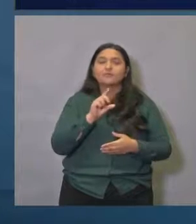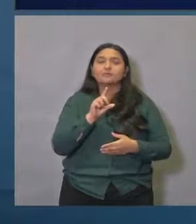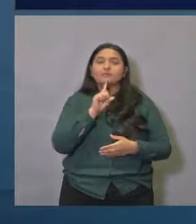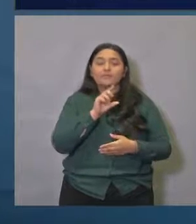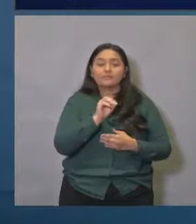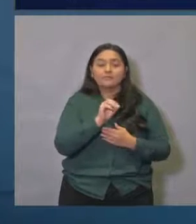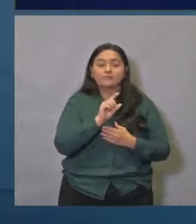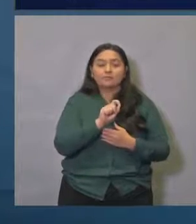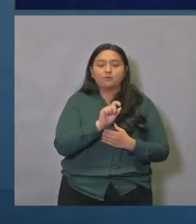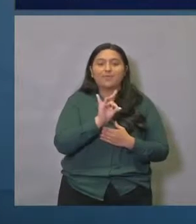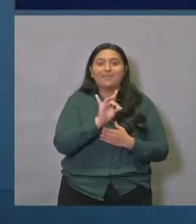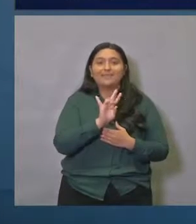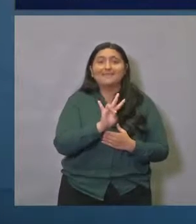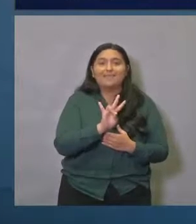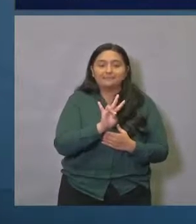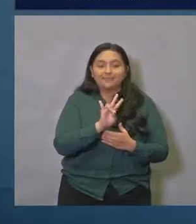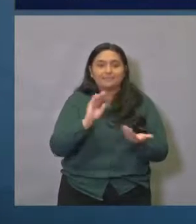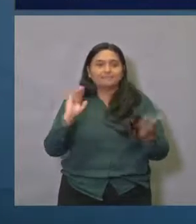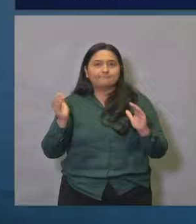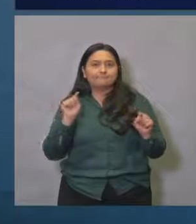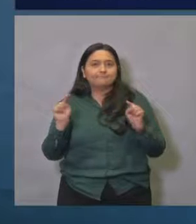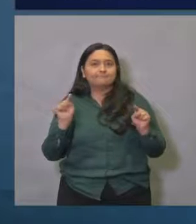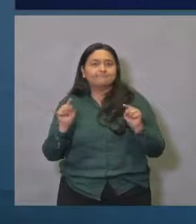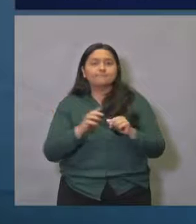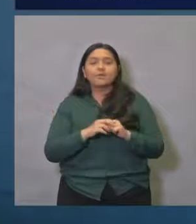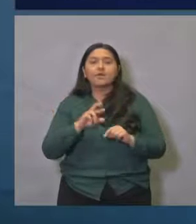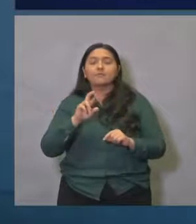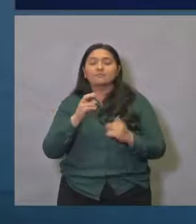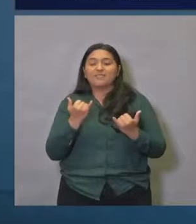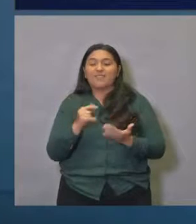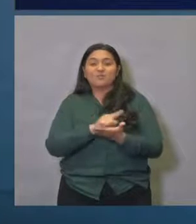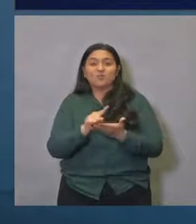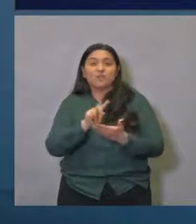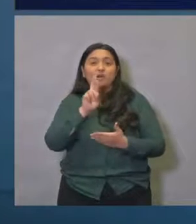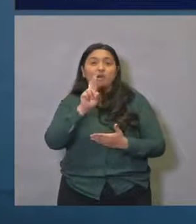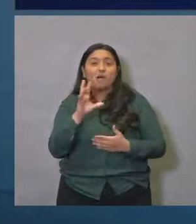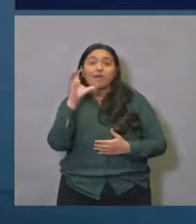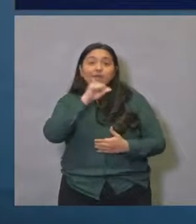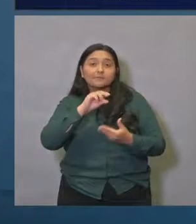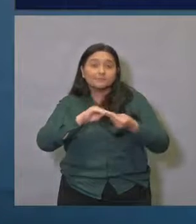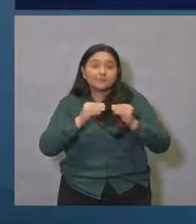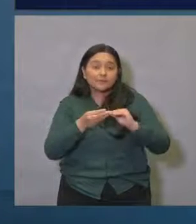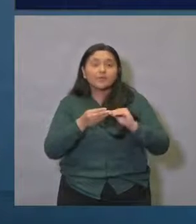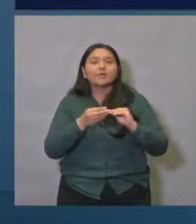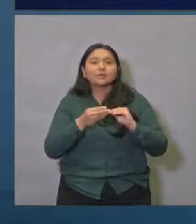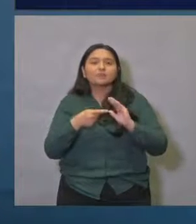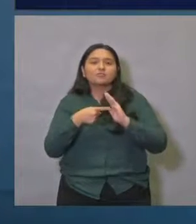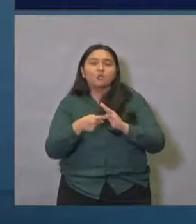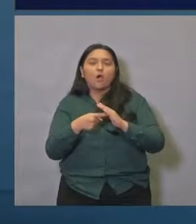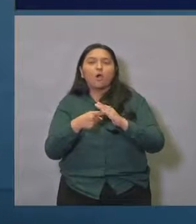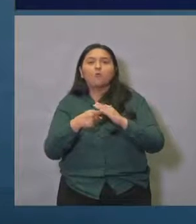THE MODEL WAS PRODUCING LAST WEEK OF 0.87.